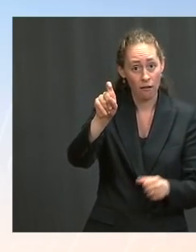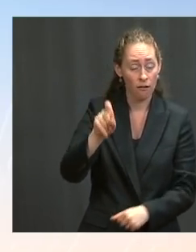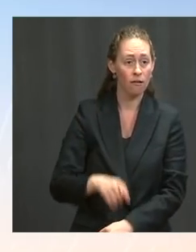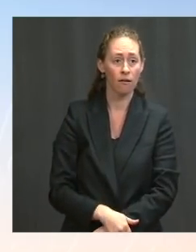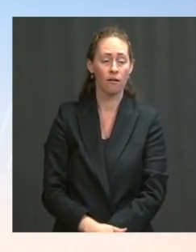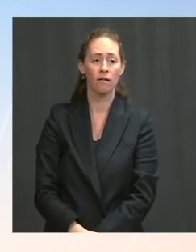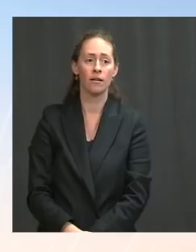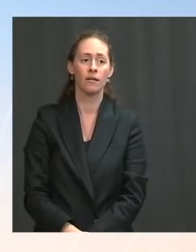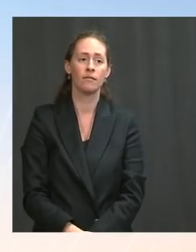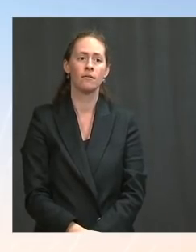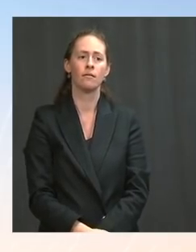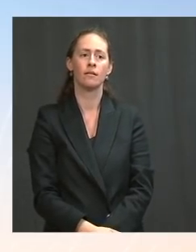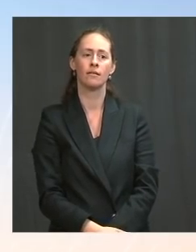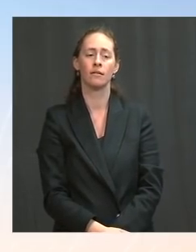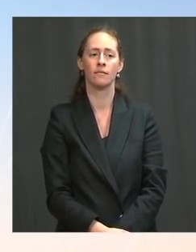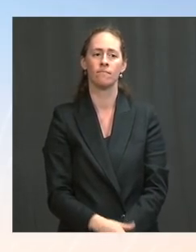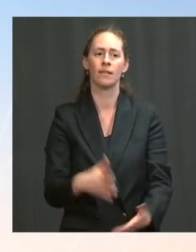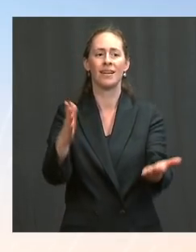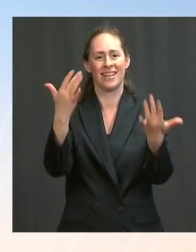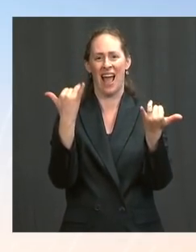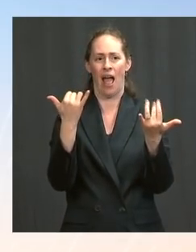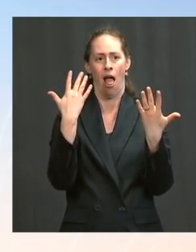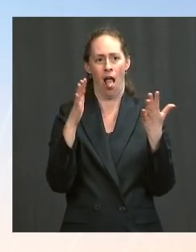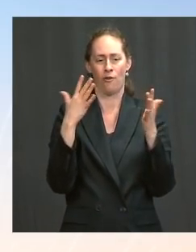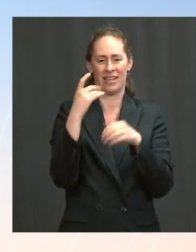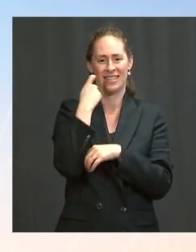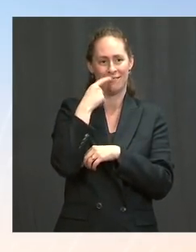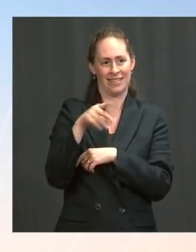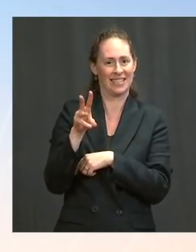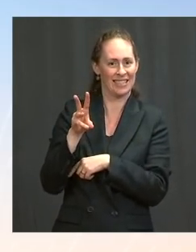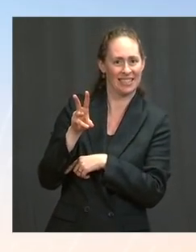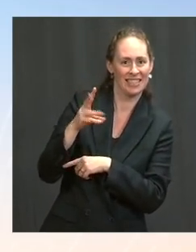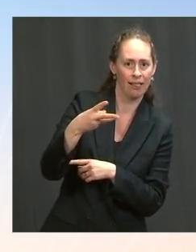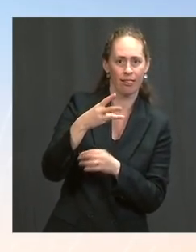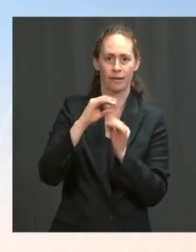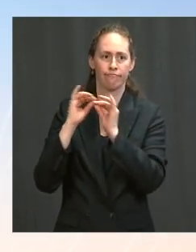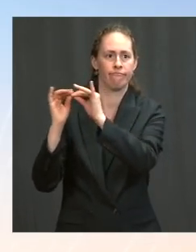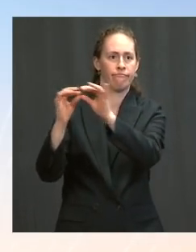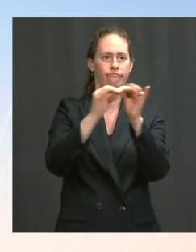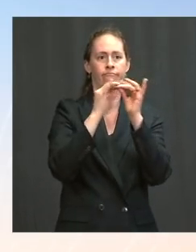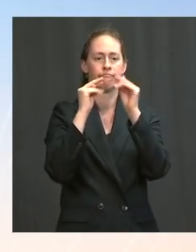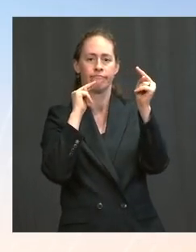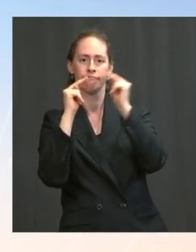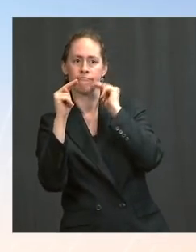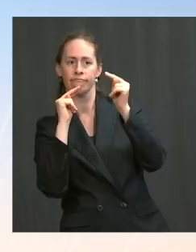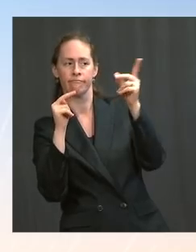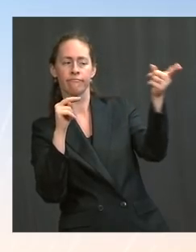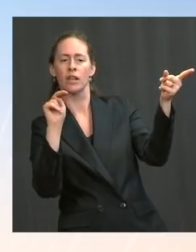We just completed the sixth round of negotiations, as it relates to the Iran nuclear deal.